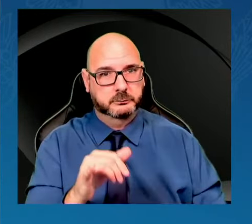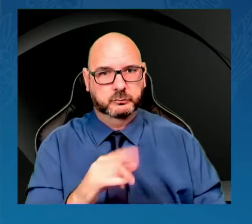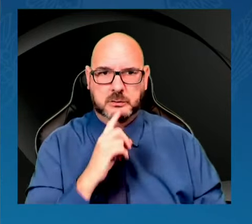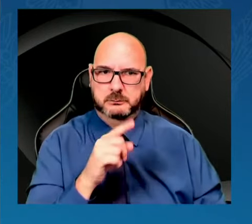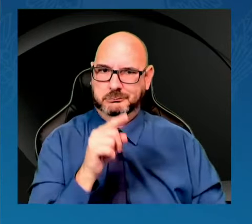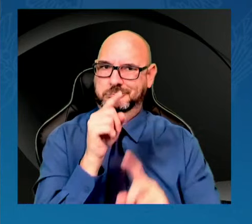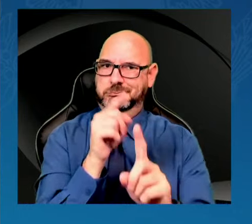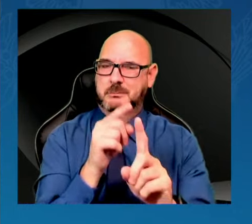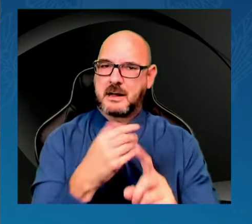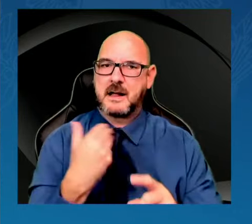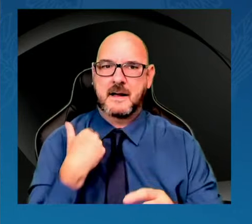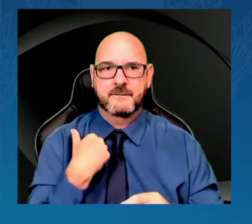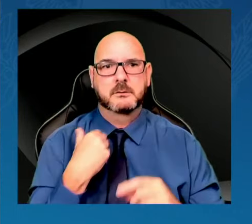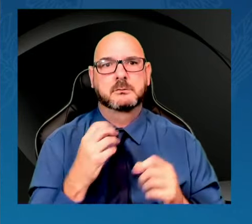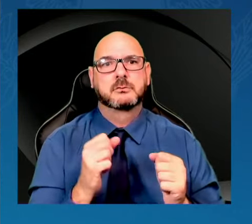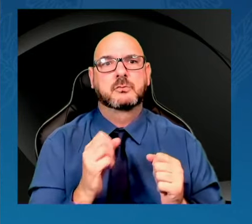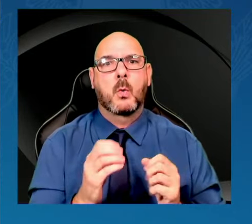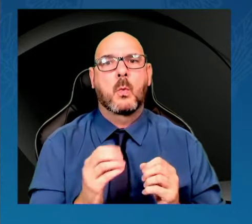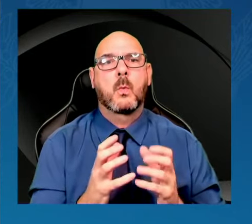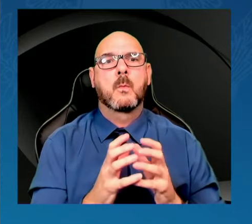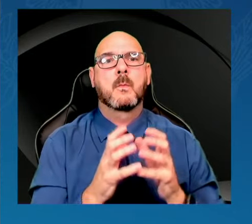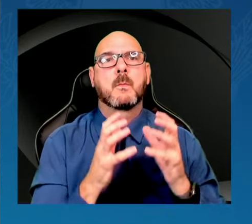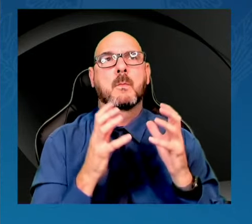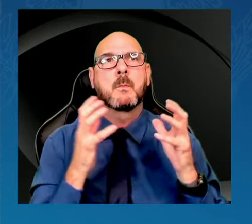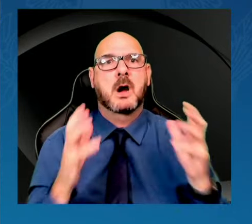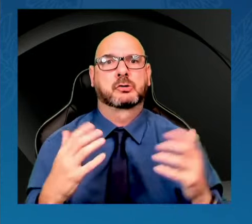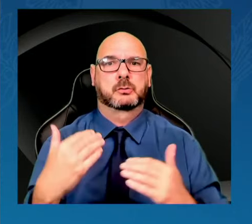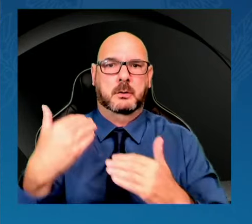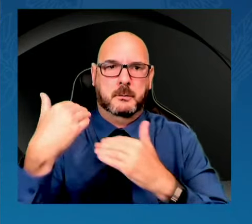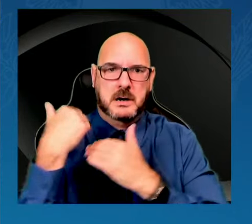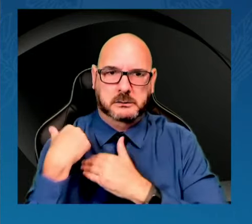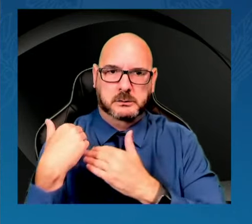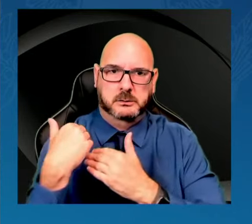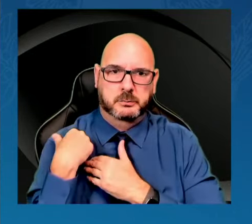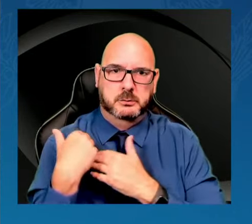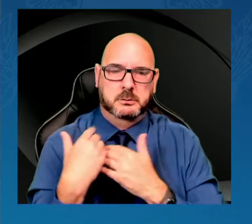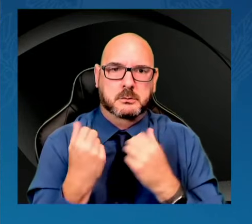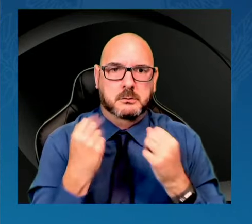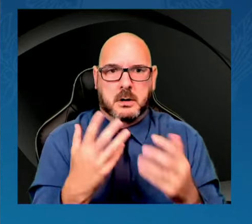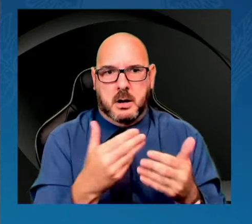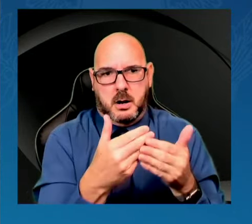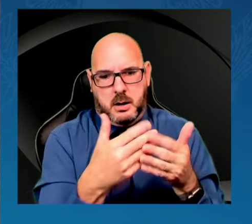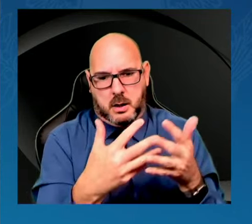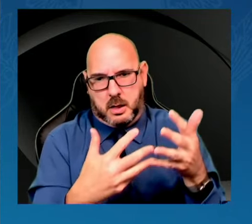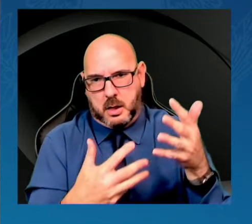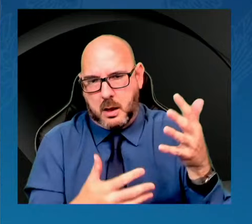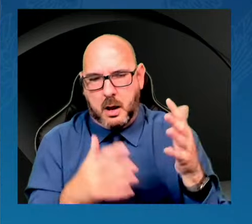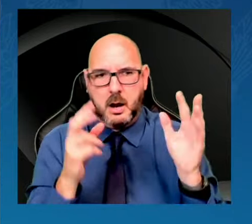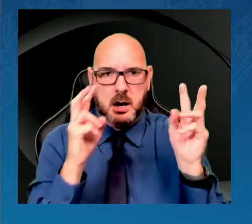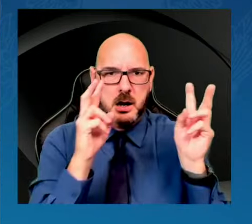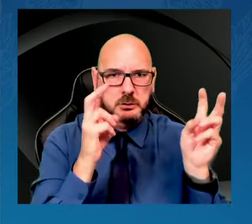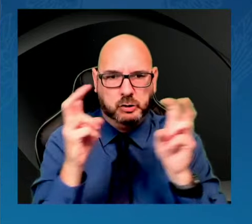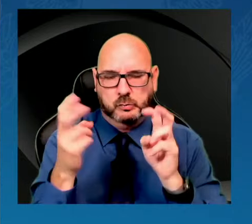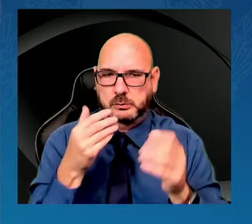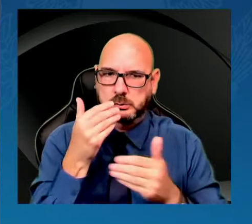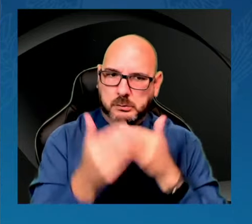and there are so many big issues to implement, and there are so many policies that feel like they need to be